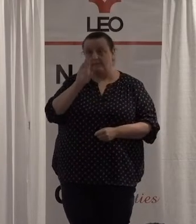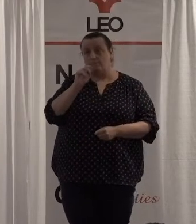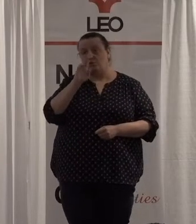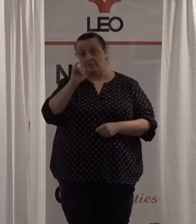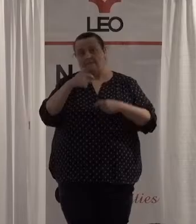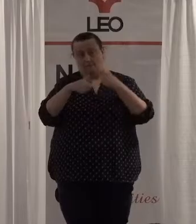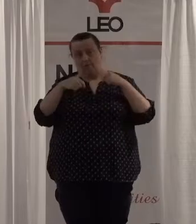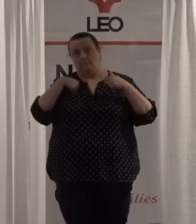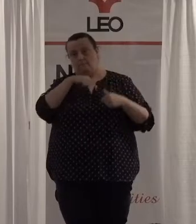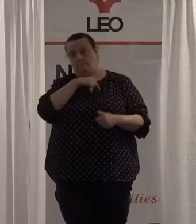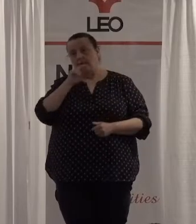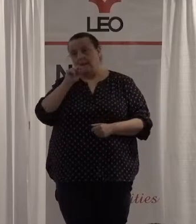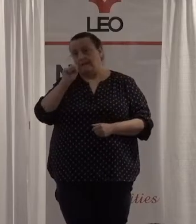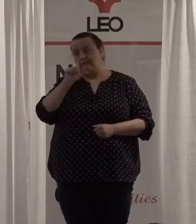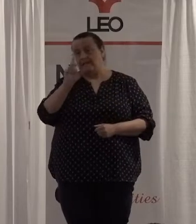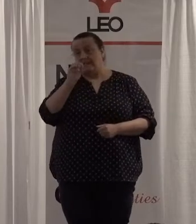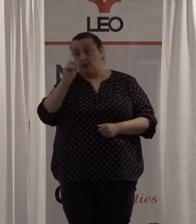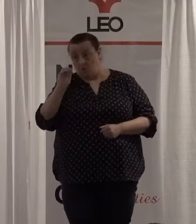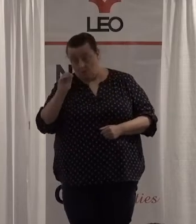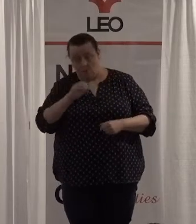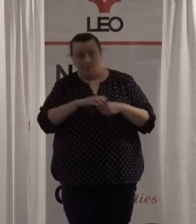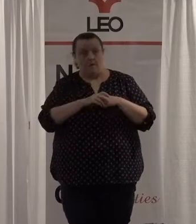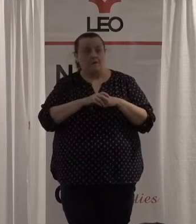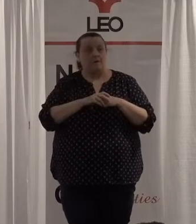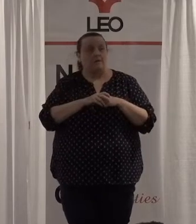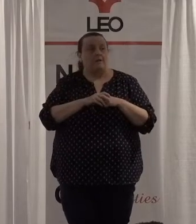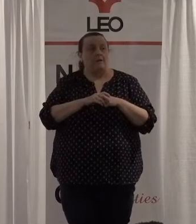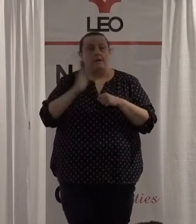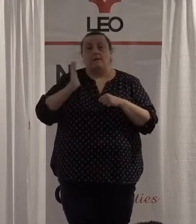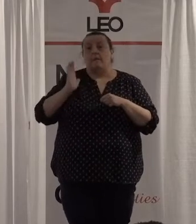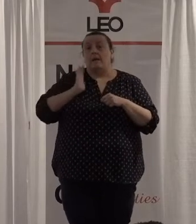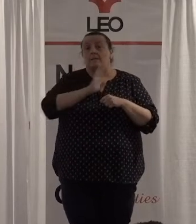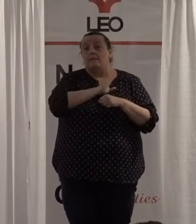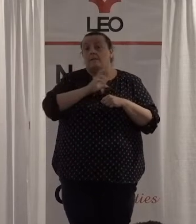IN MEMORIAM FOR ONE OF OUR PAST BOARD MEMBERS ALEX PEELER,